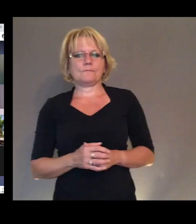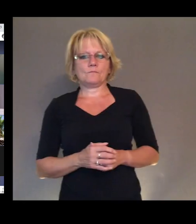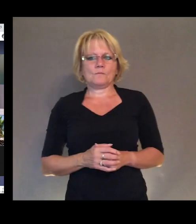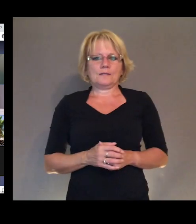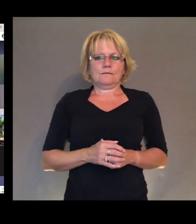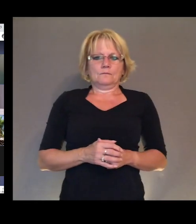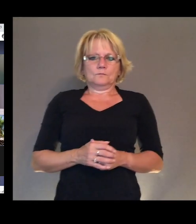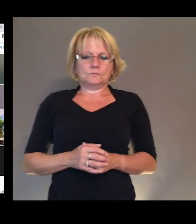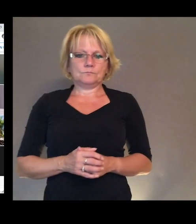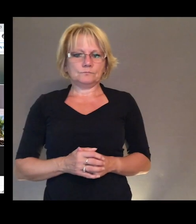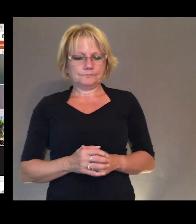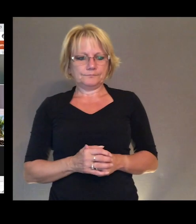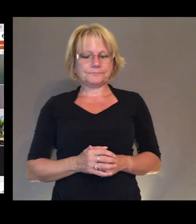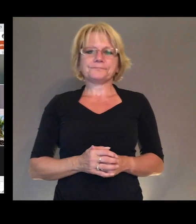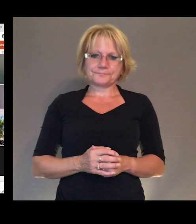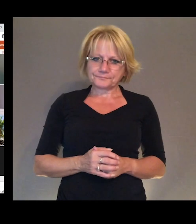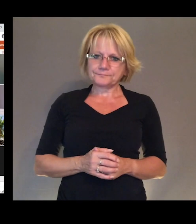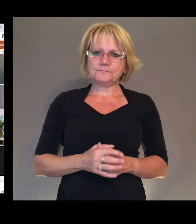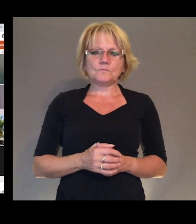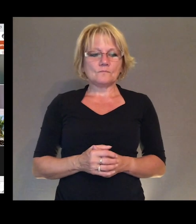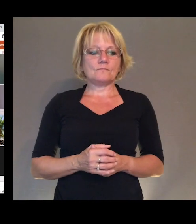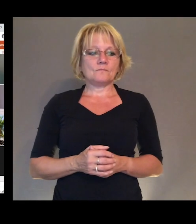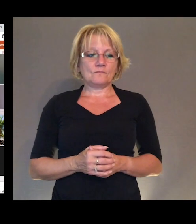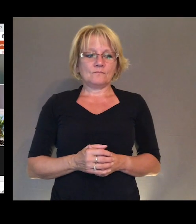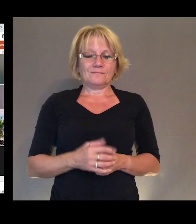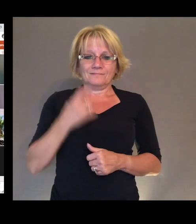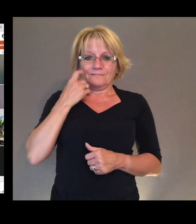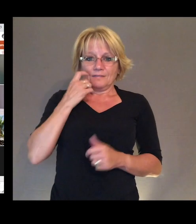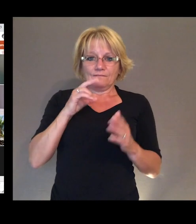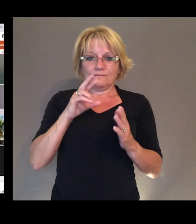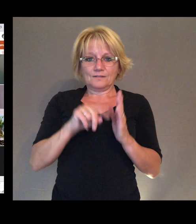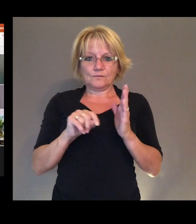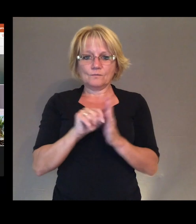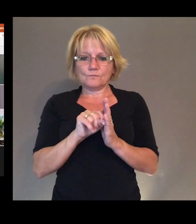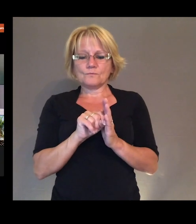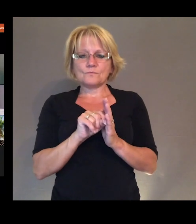Awesome. So that video there, again, I think it ends up us all having a role to play